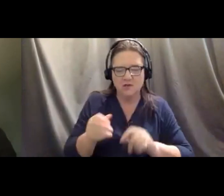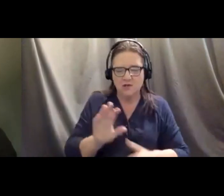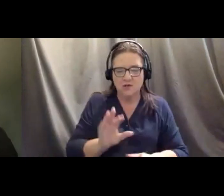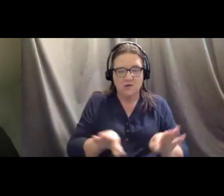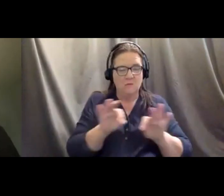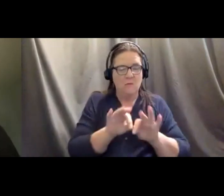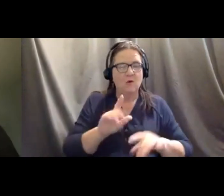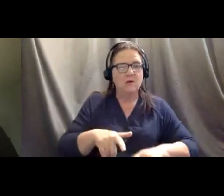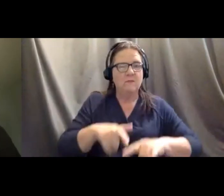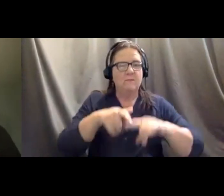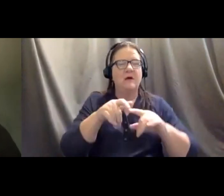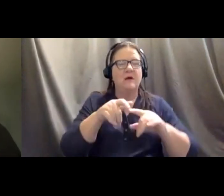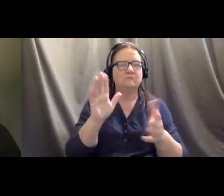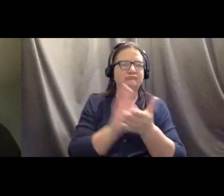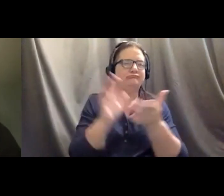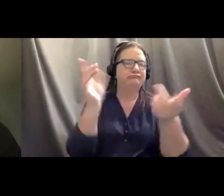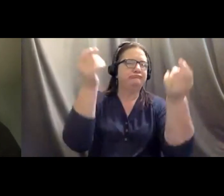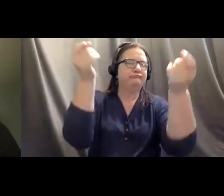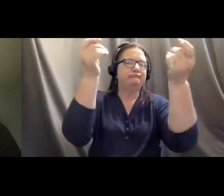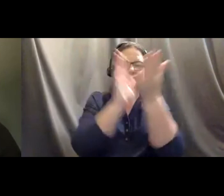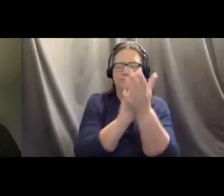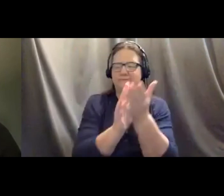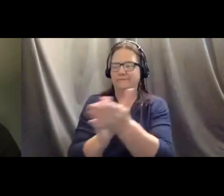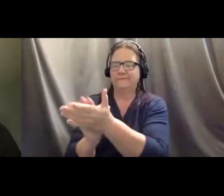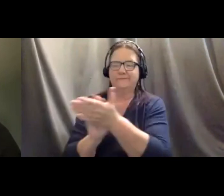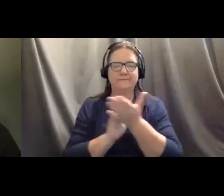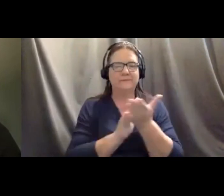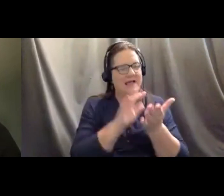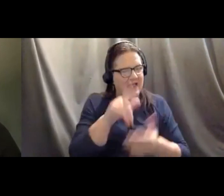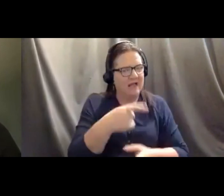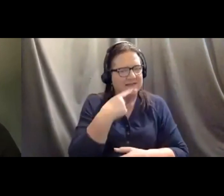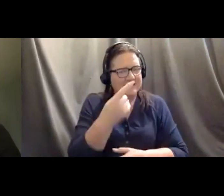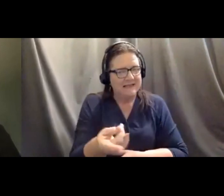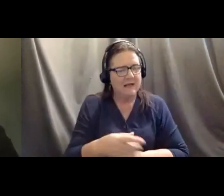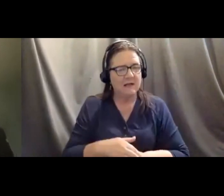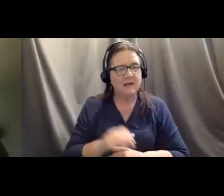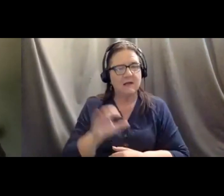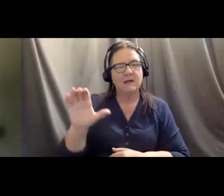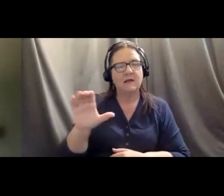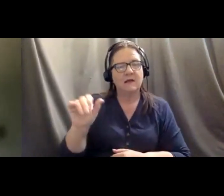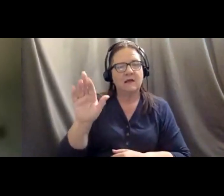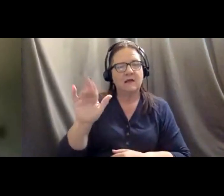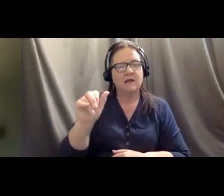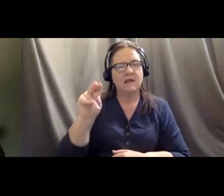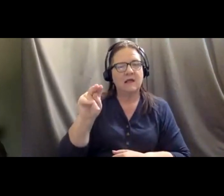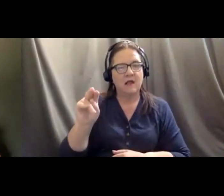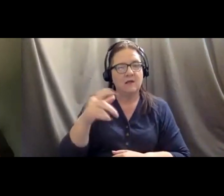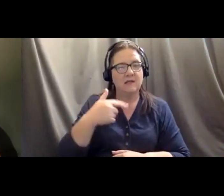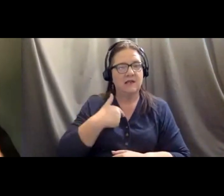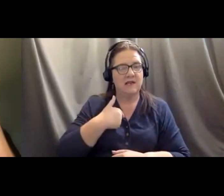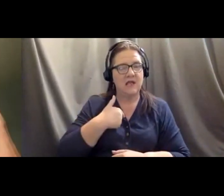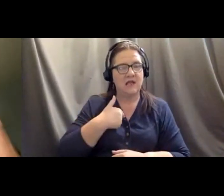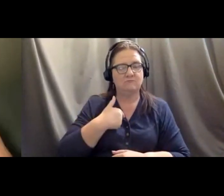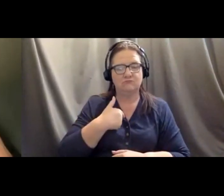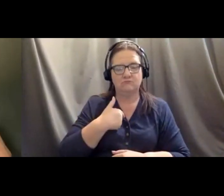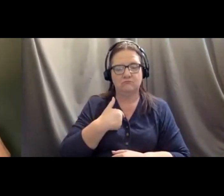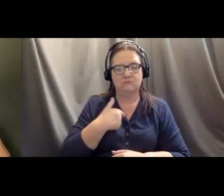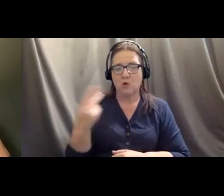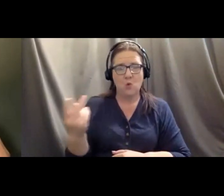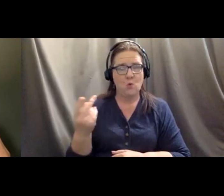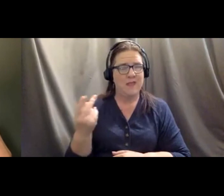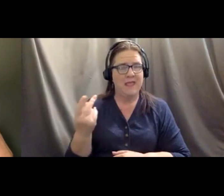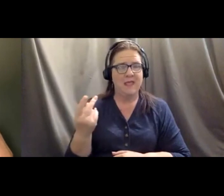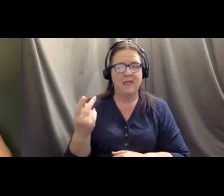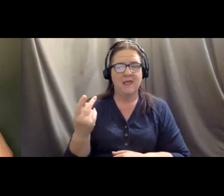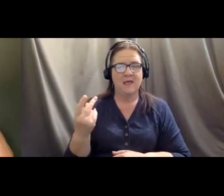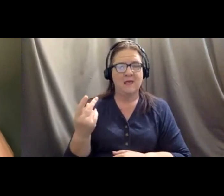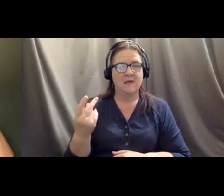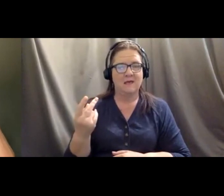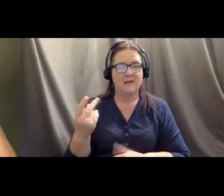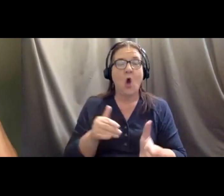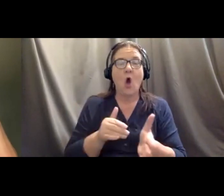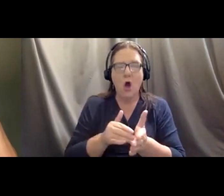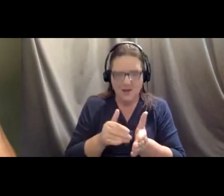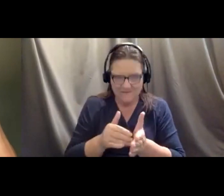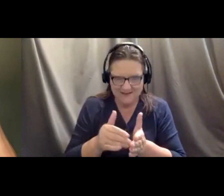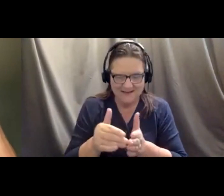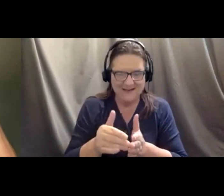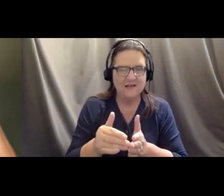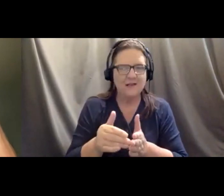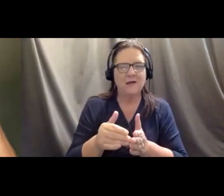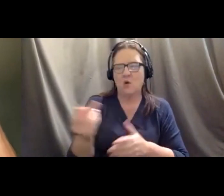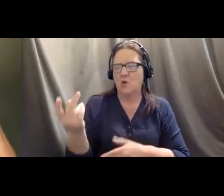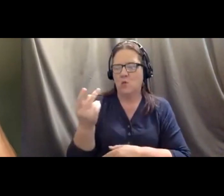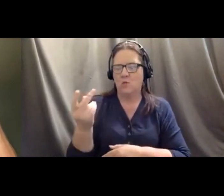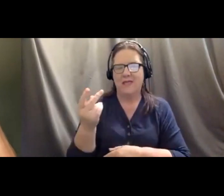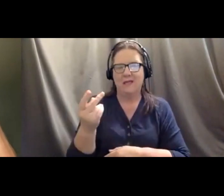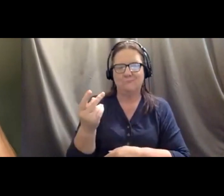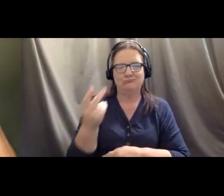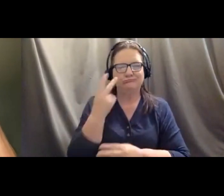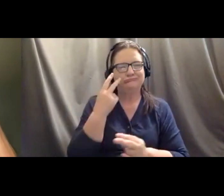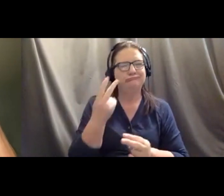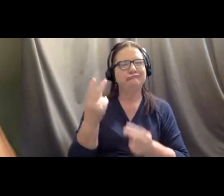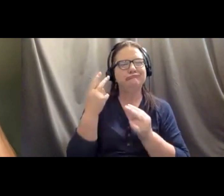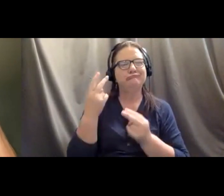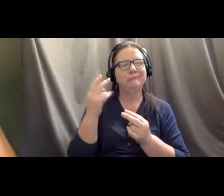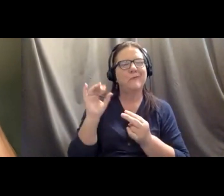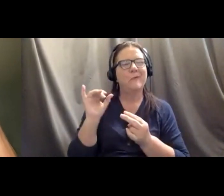I mean, I have to honestly say that Carolyn and I, we often reflect on how far we've come